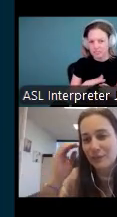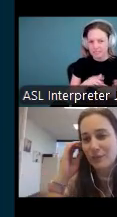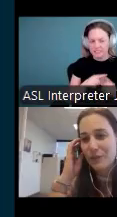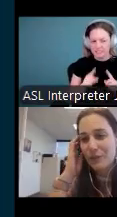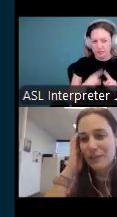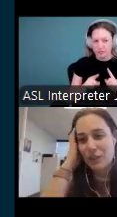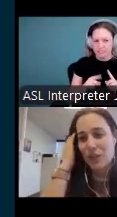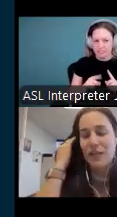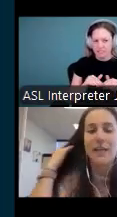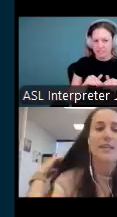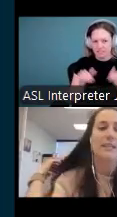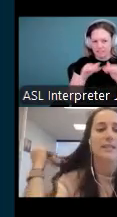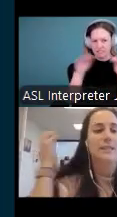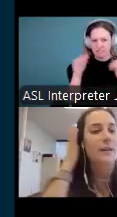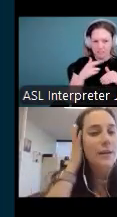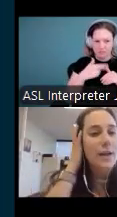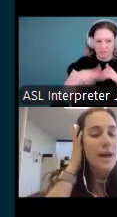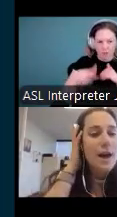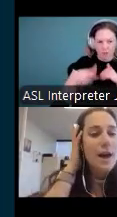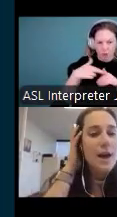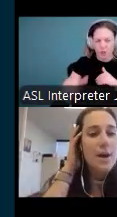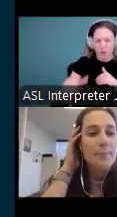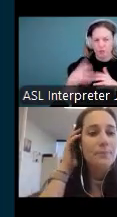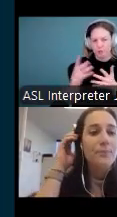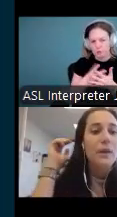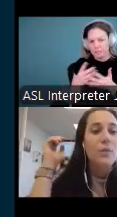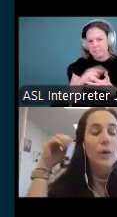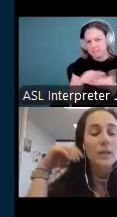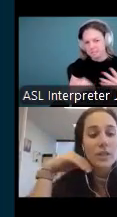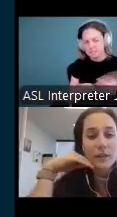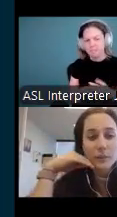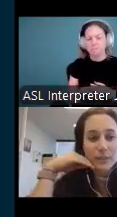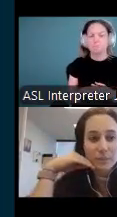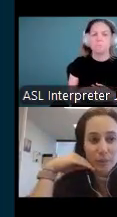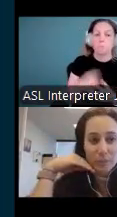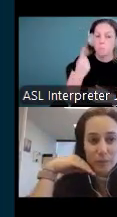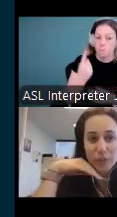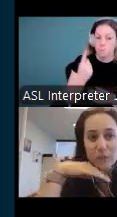referrals and screening and stuff. One child was premature,